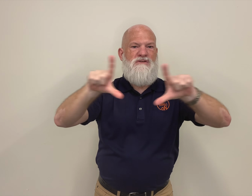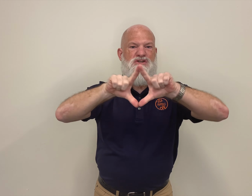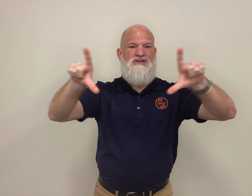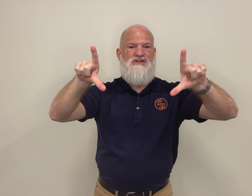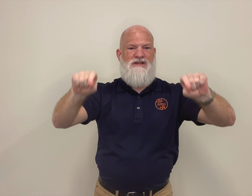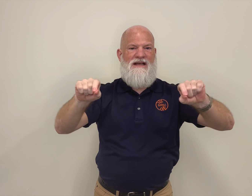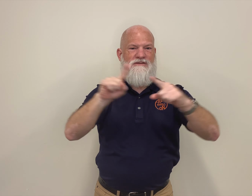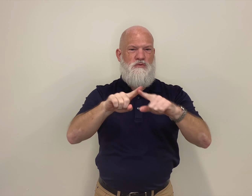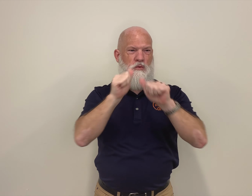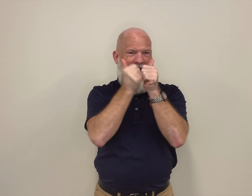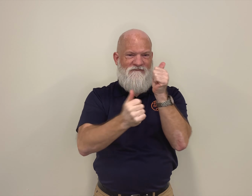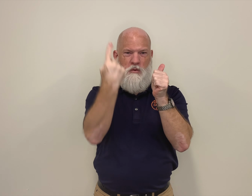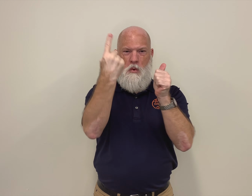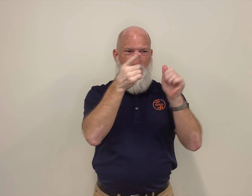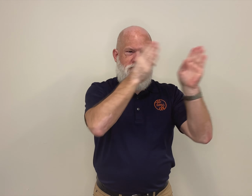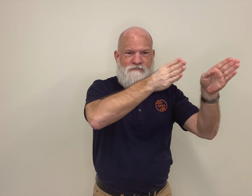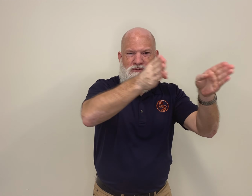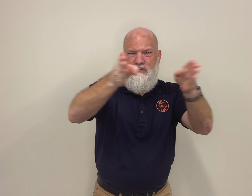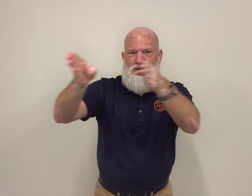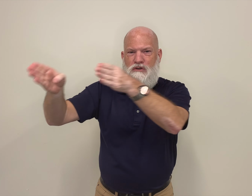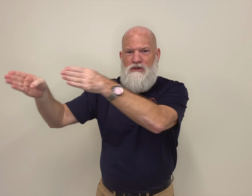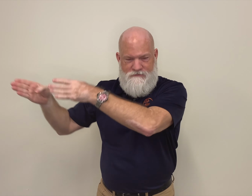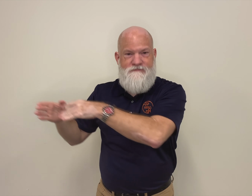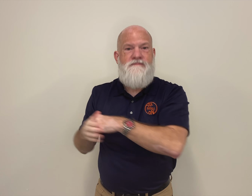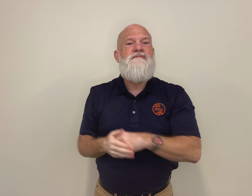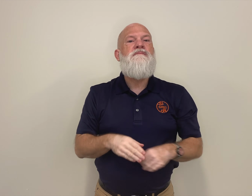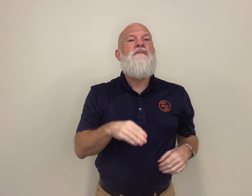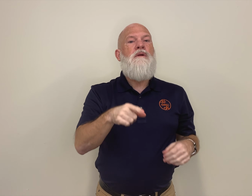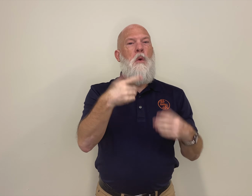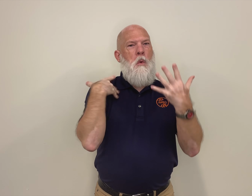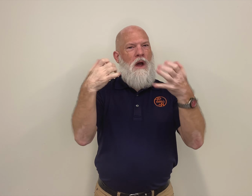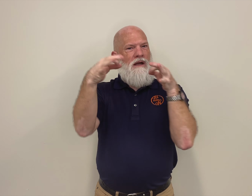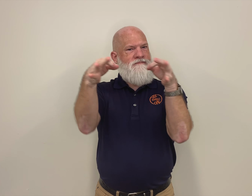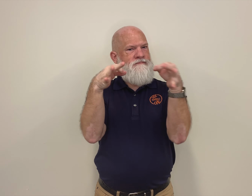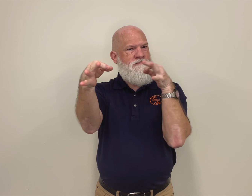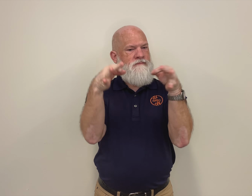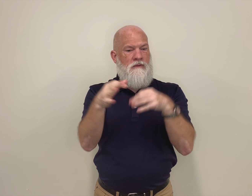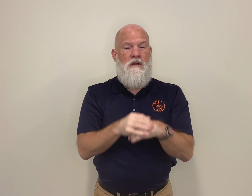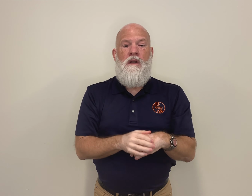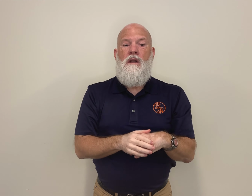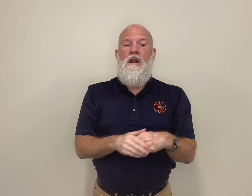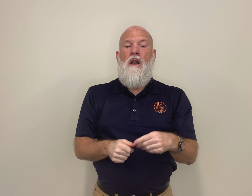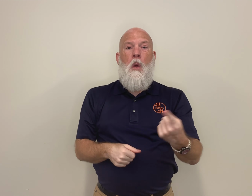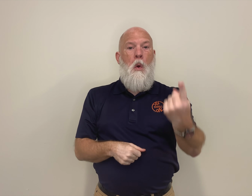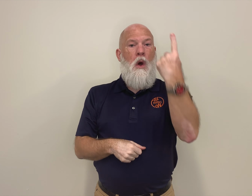To send individual Americans a stimulus checks, let me explain.